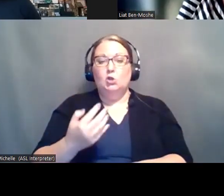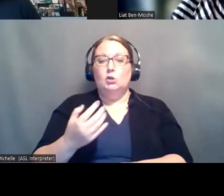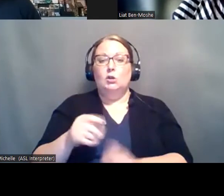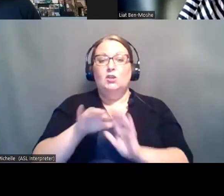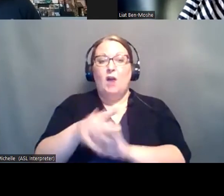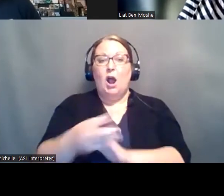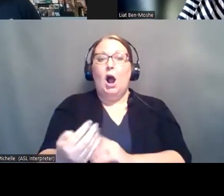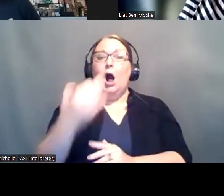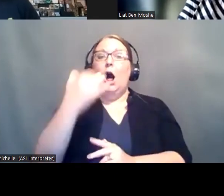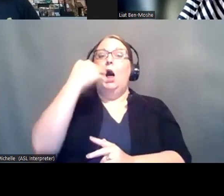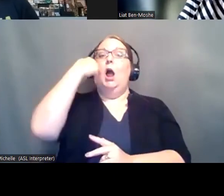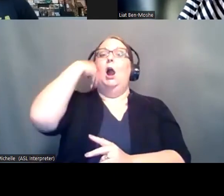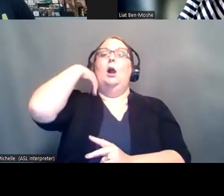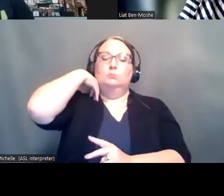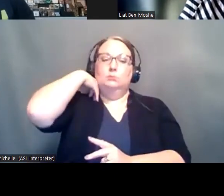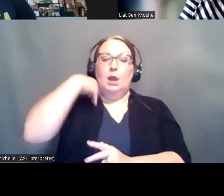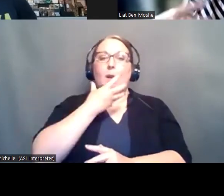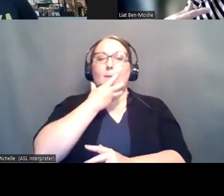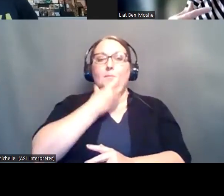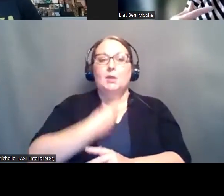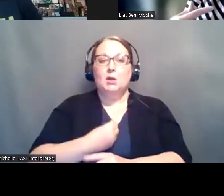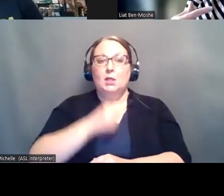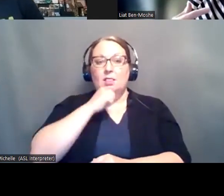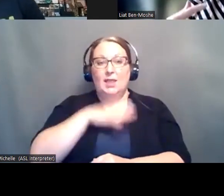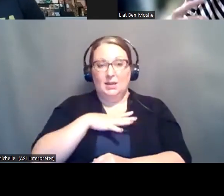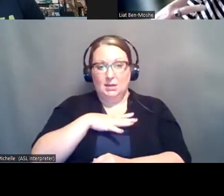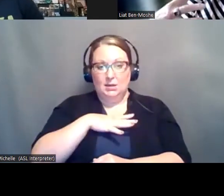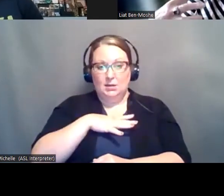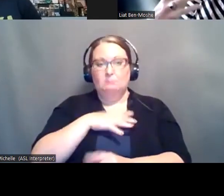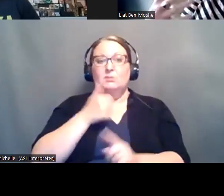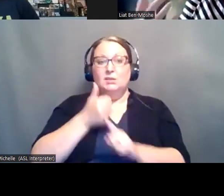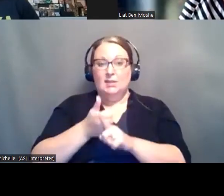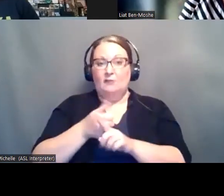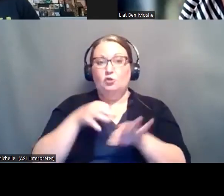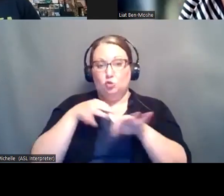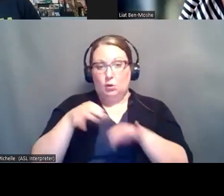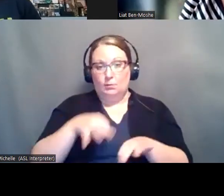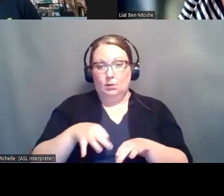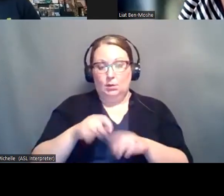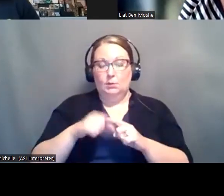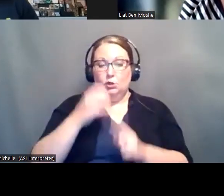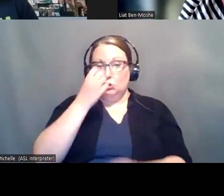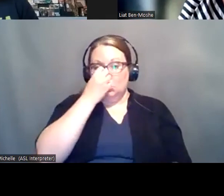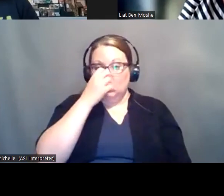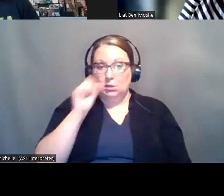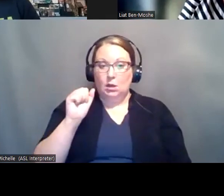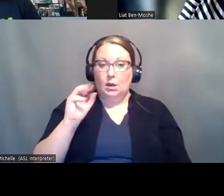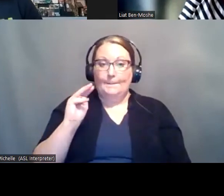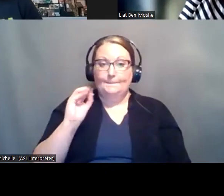and she's a bearded lady, self-described. But Circus Amok is a political circus.